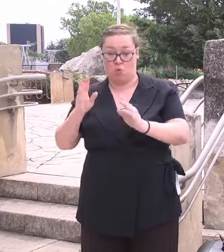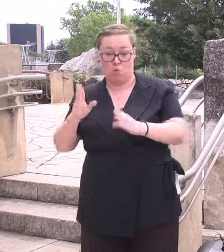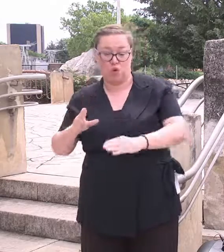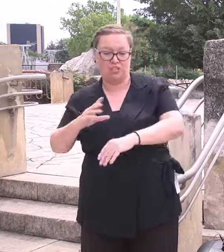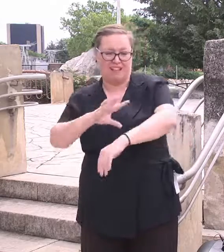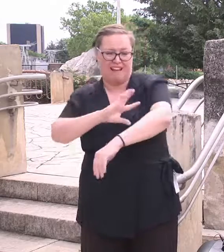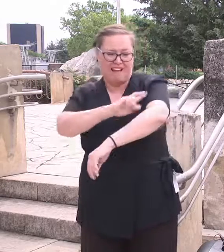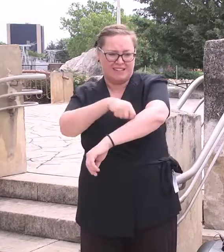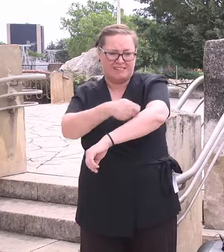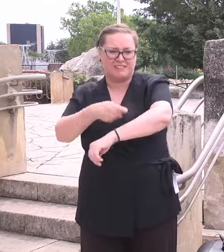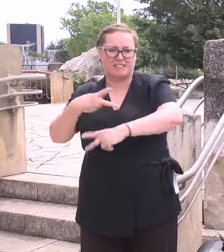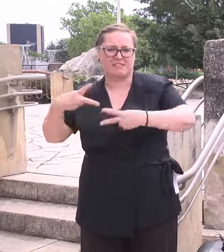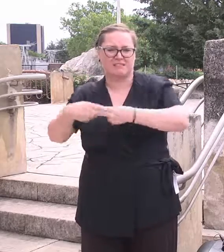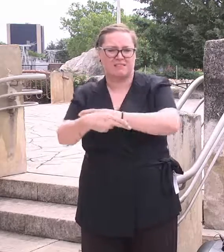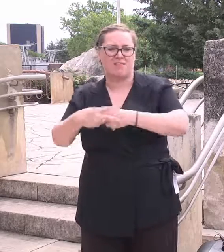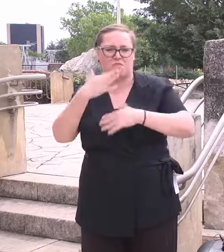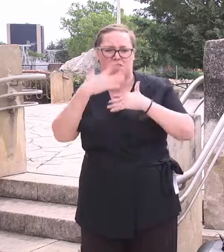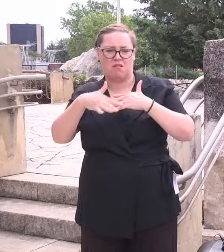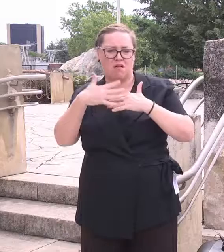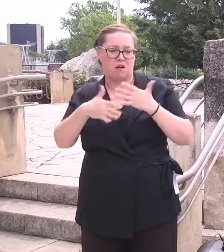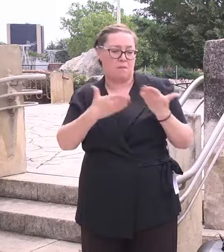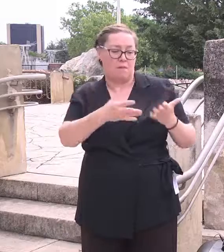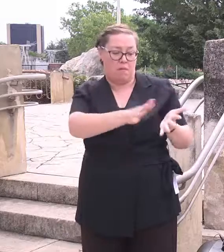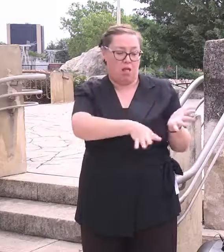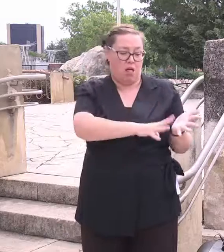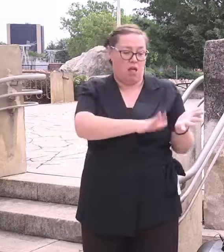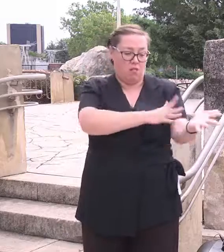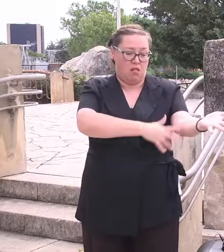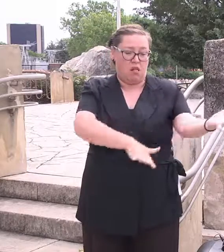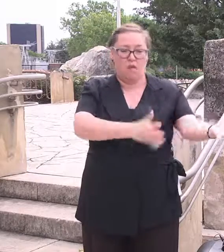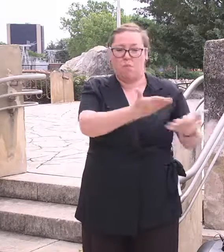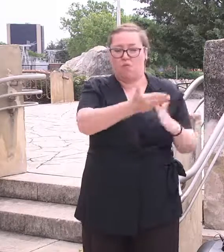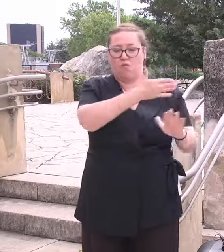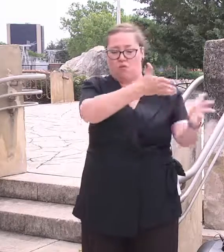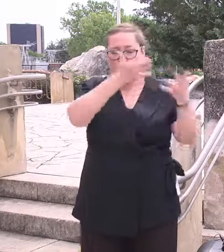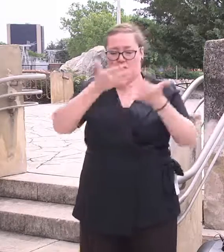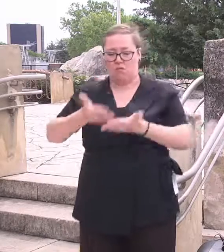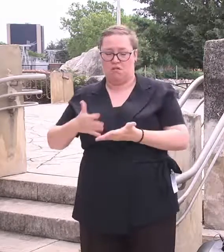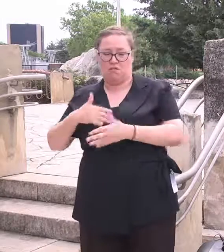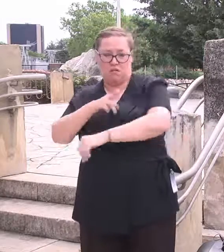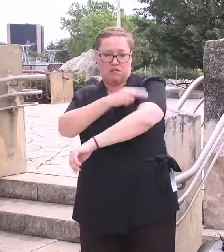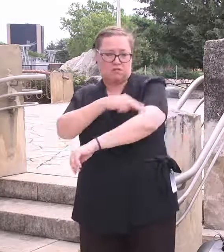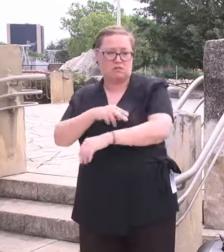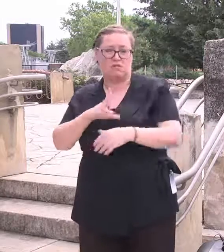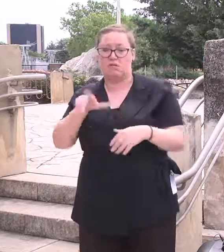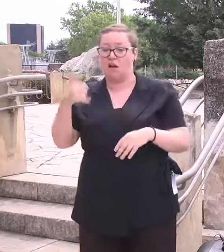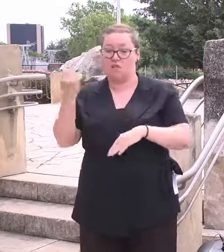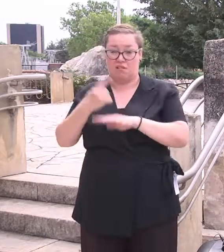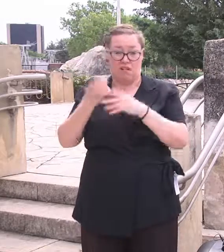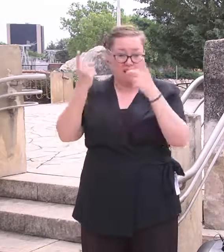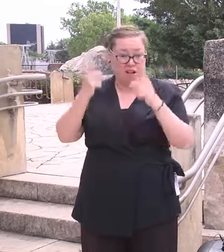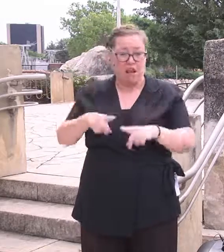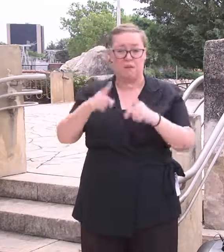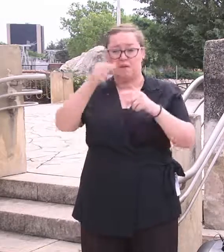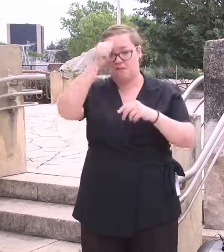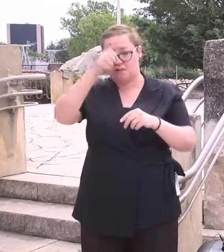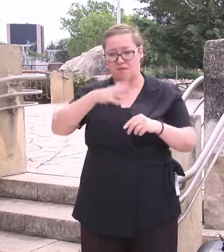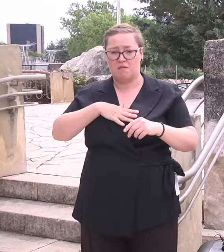person when they show up because they've already bled to death before they can be transported uh similarly the other day we had a gentleman with his arm pulled into an augur same thing very very